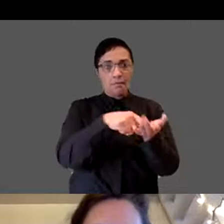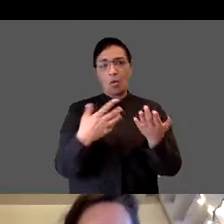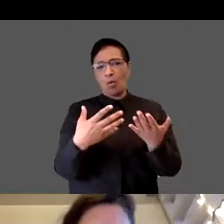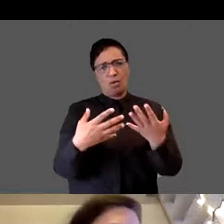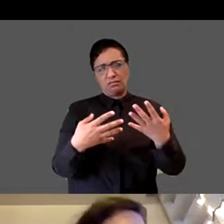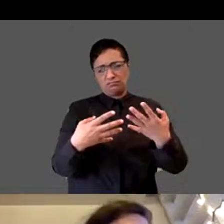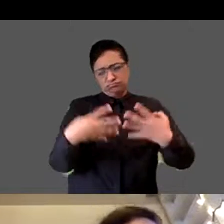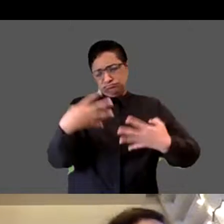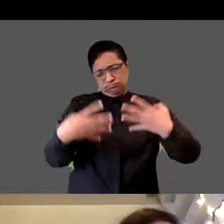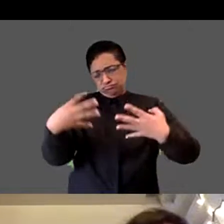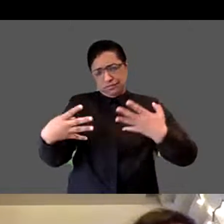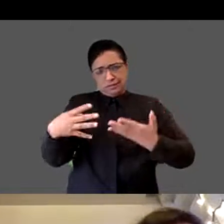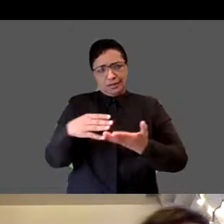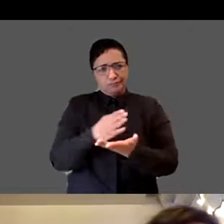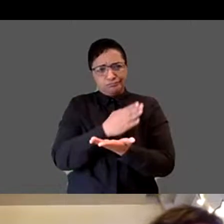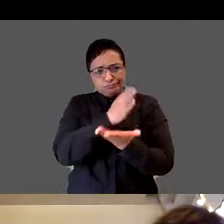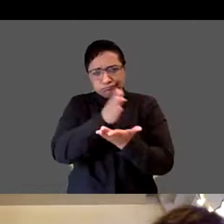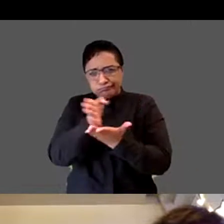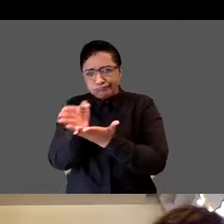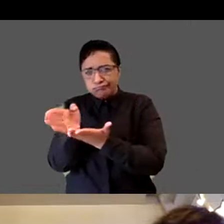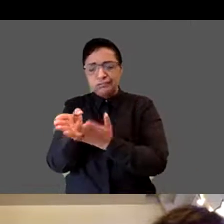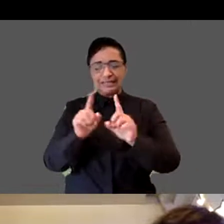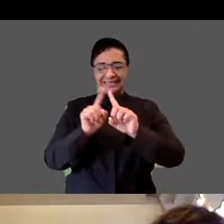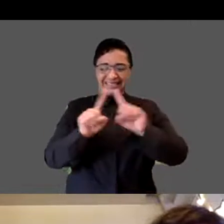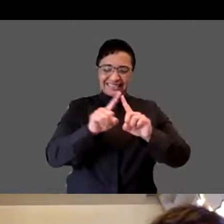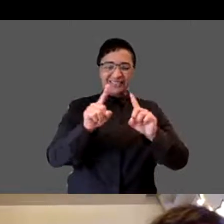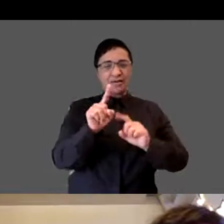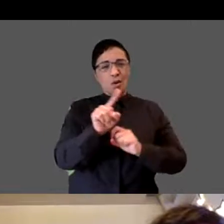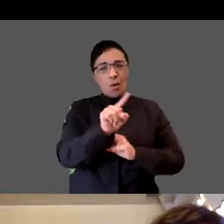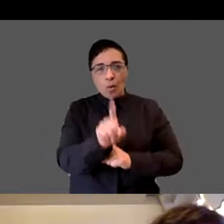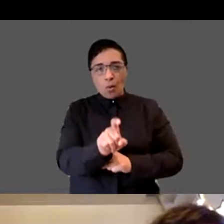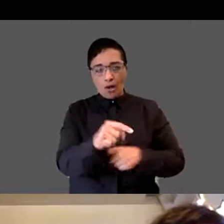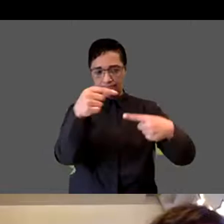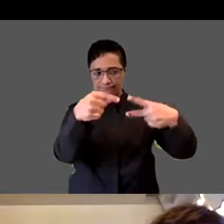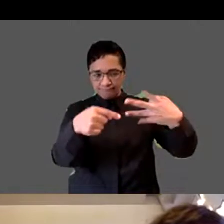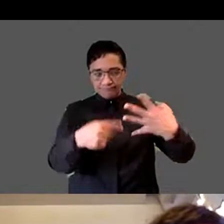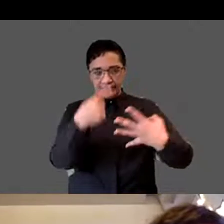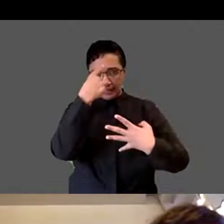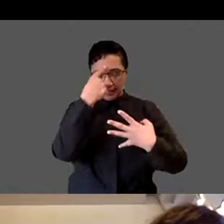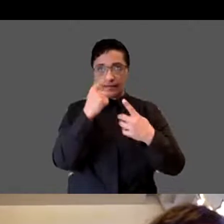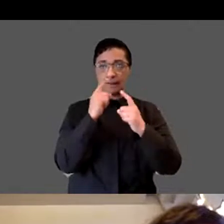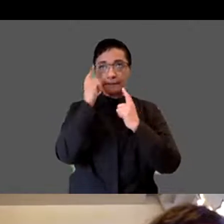Because there's a lot of factors that would determine whether or not one would the population